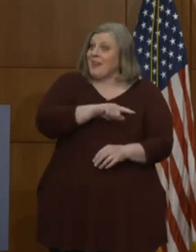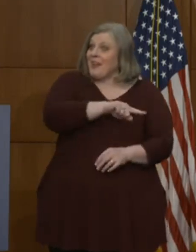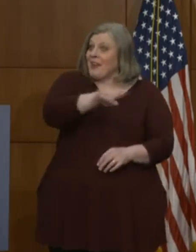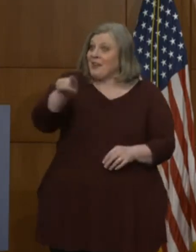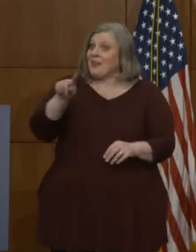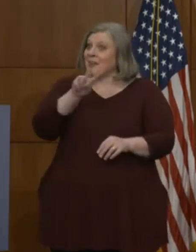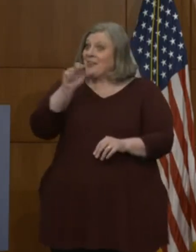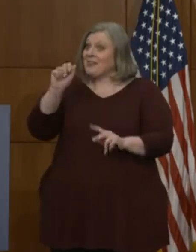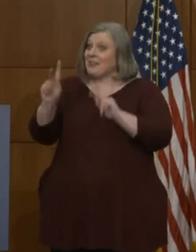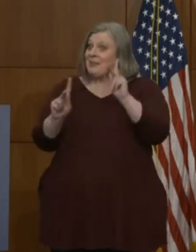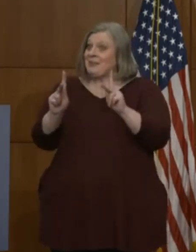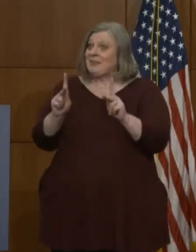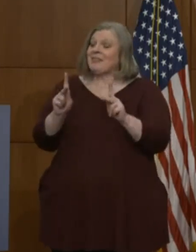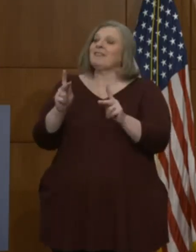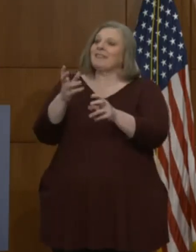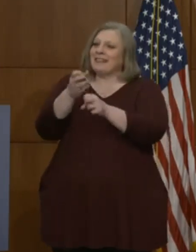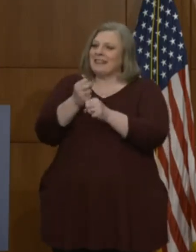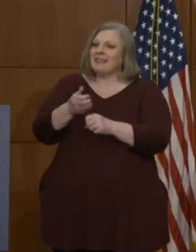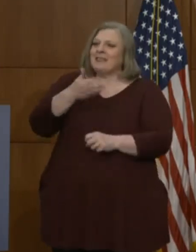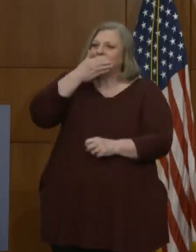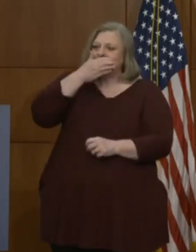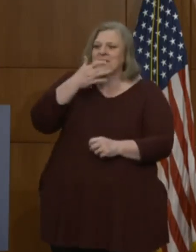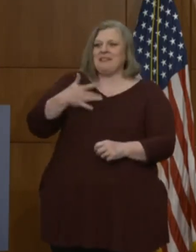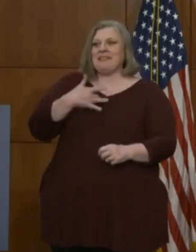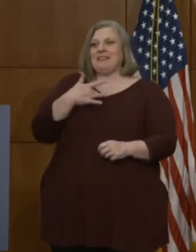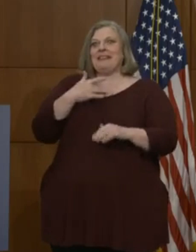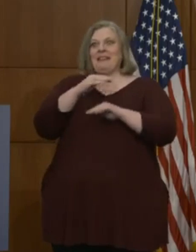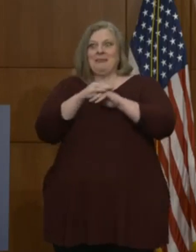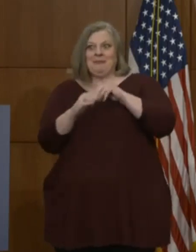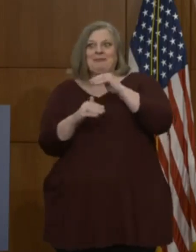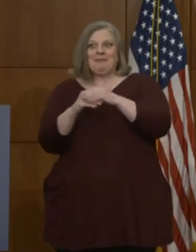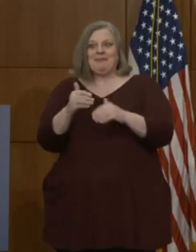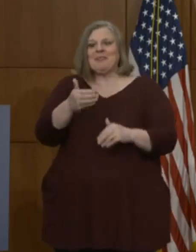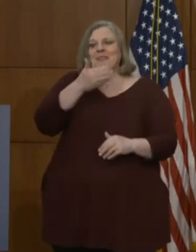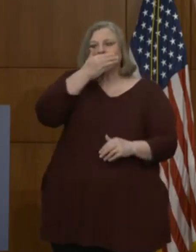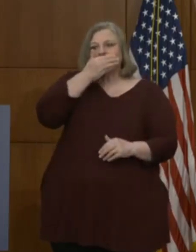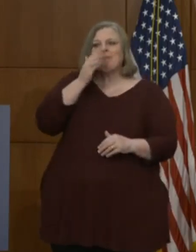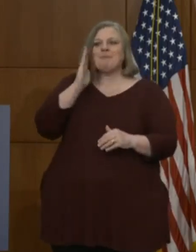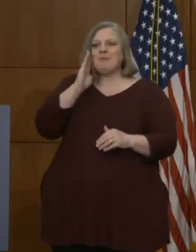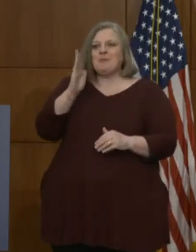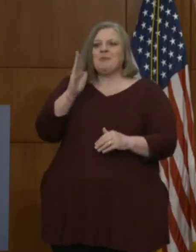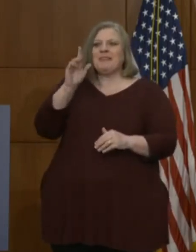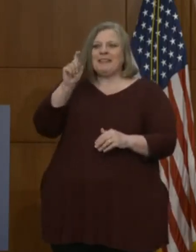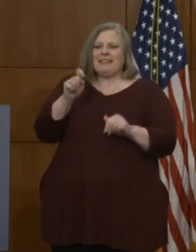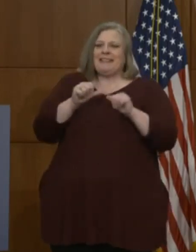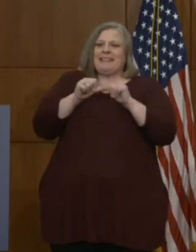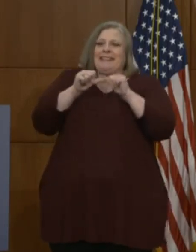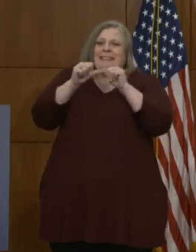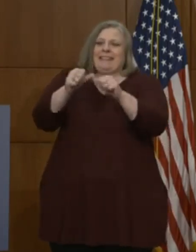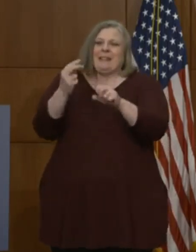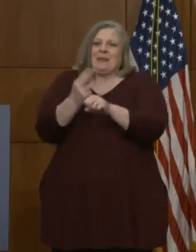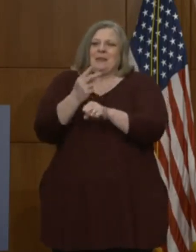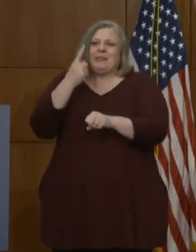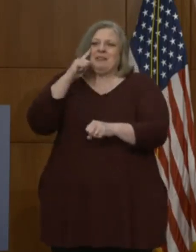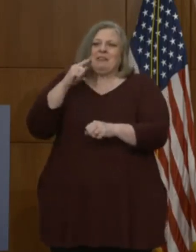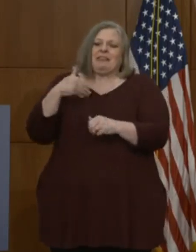REALLY STRONGLY ENCOURAGE ALL OF YOU IS VIRGINIANS IF. S. AND OF YOU IS VIRGINIANS IF. S. AND TO GET COMFORTABLE WITH IT TO GET COMFORTABLE WITH IT BECAUSE I THINK YOU’RE GOING